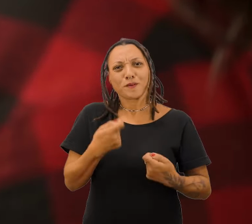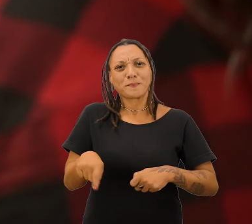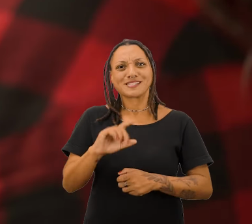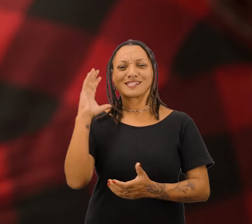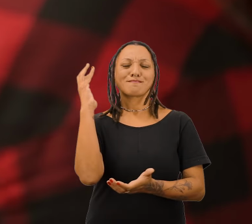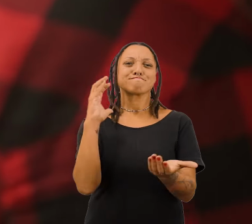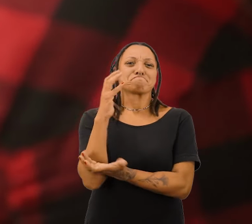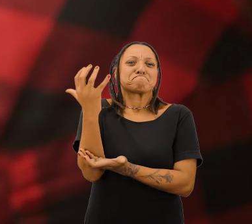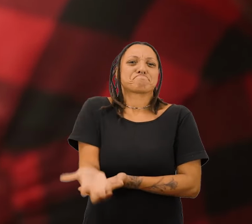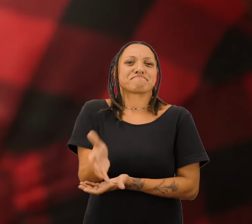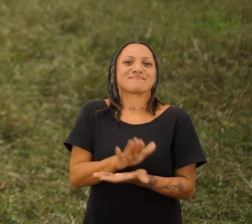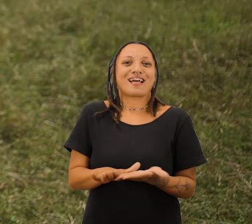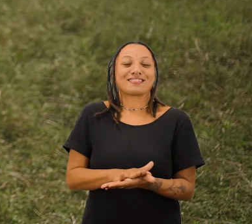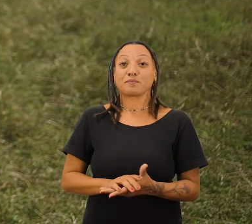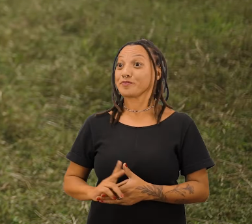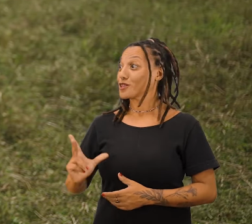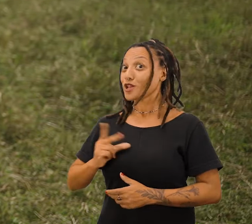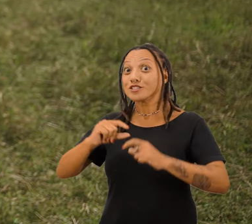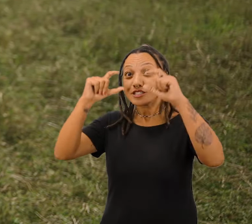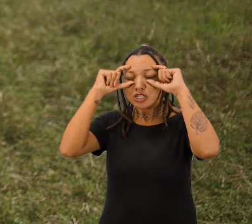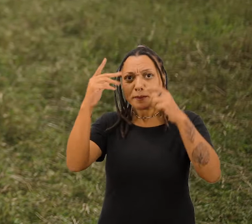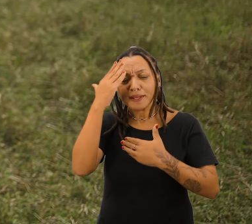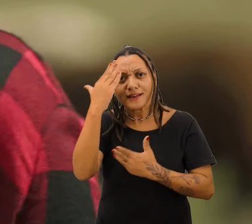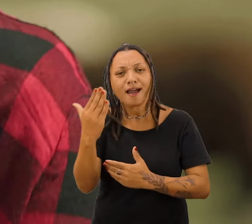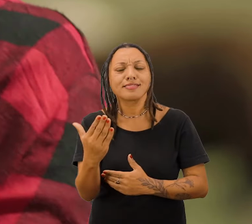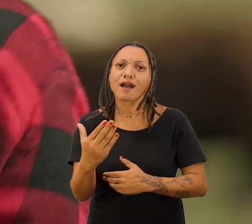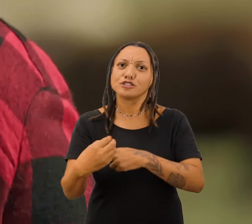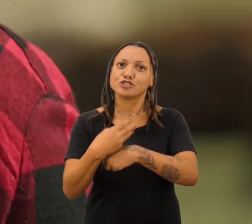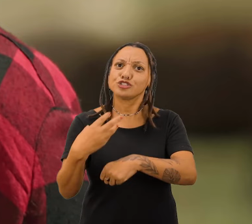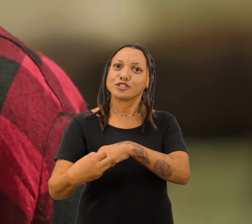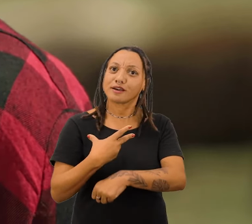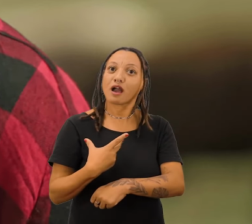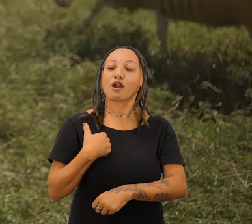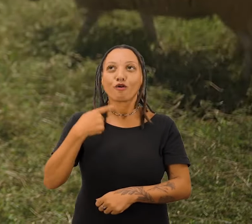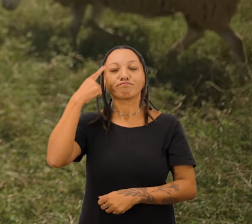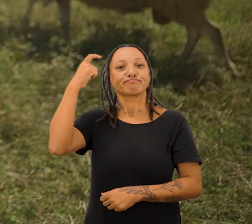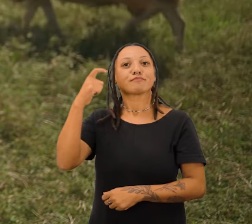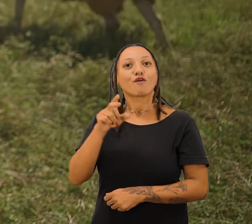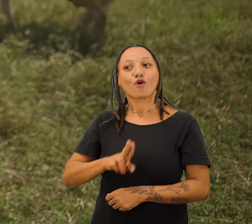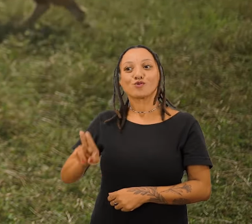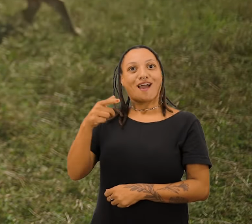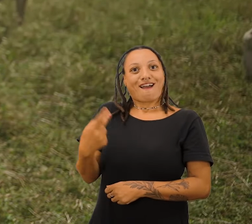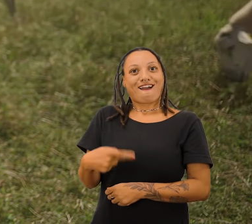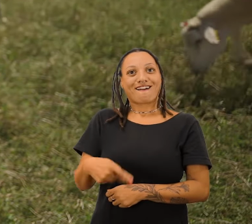See how you can increase productivity without deforesting? [Dininha] Wow, Chico, very good! Thank you very much for the tips.